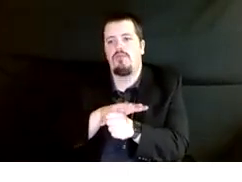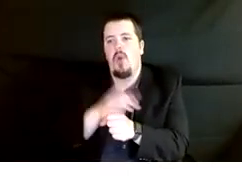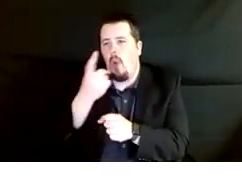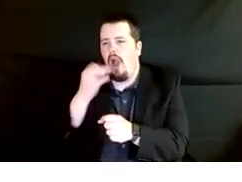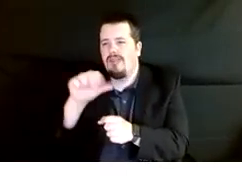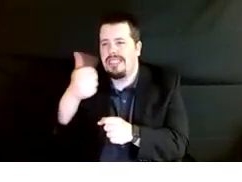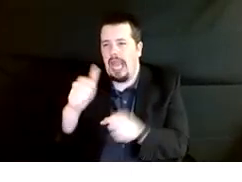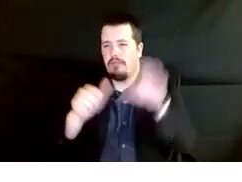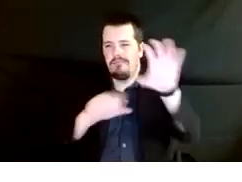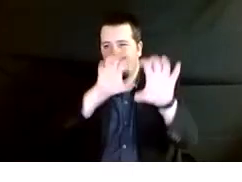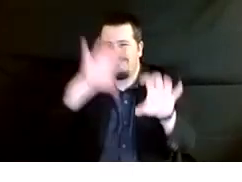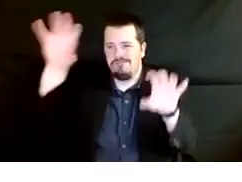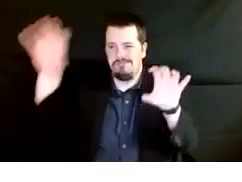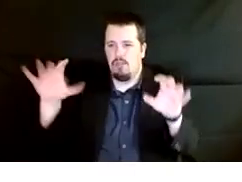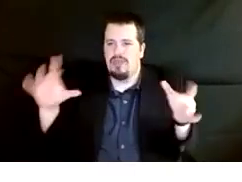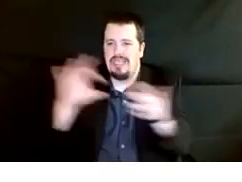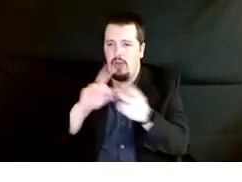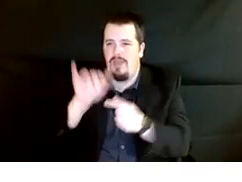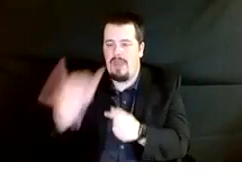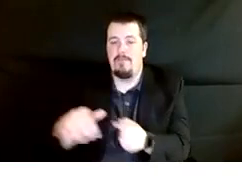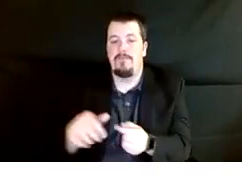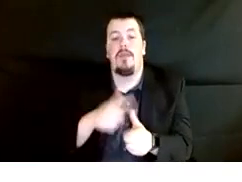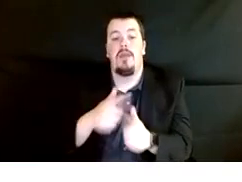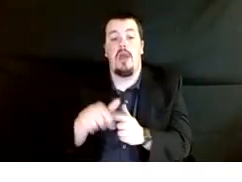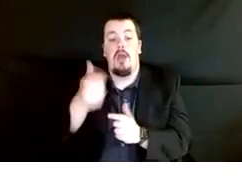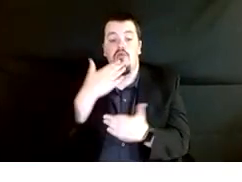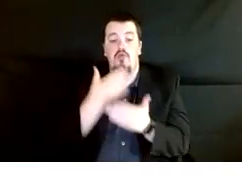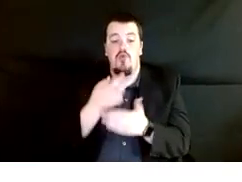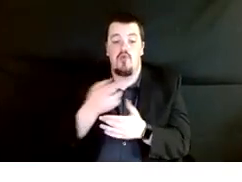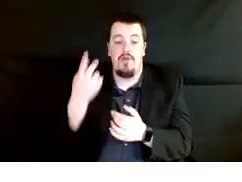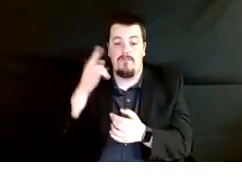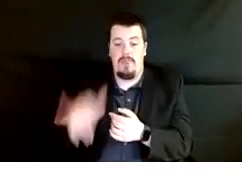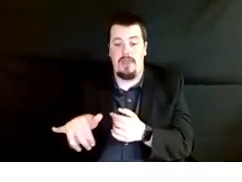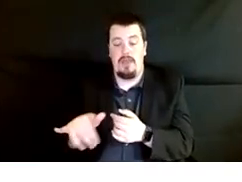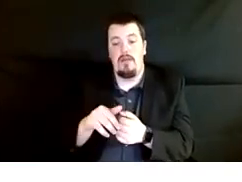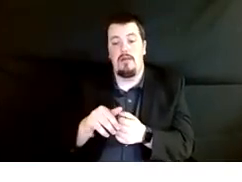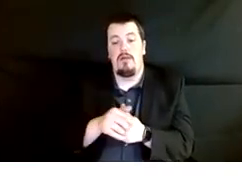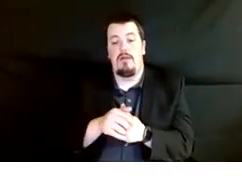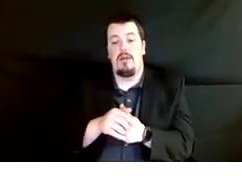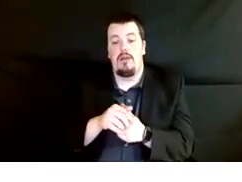across the nation.... the other good resource for this um is the Job Accommodation Network